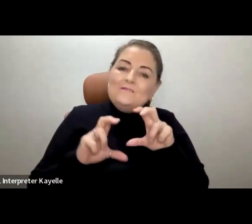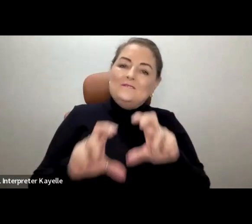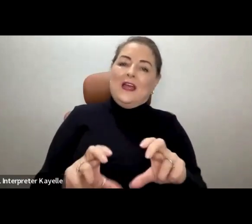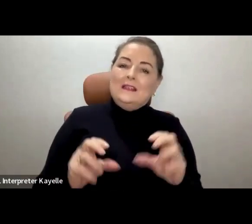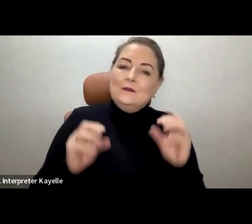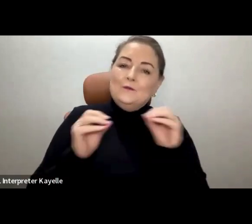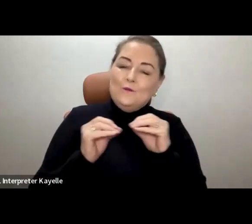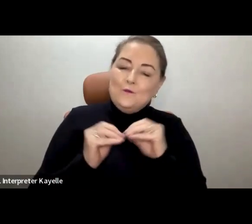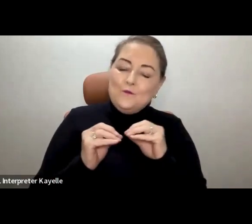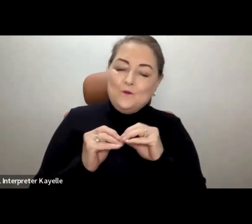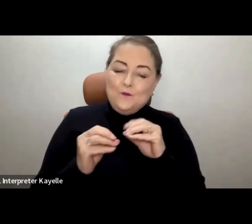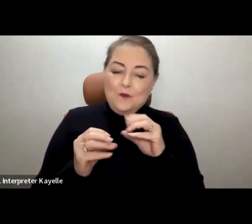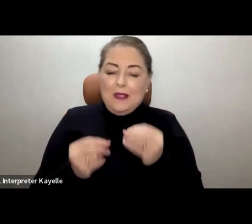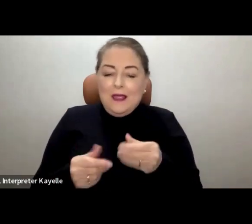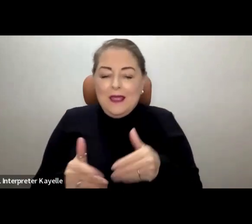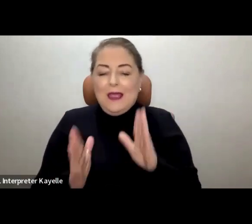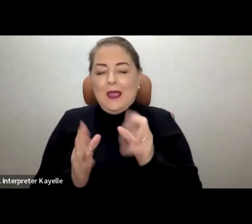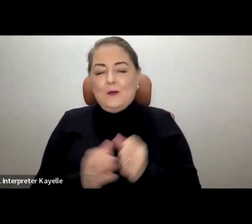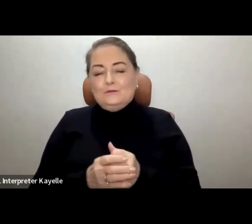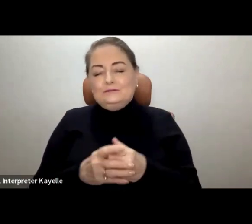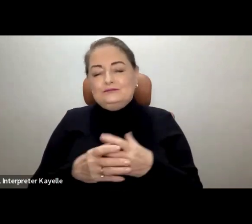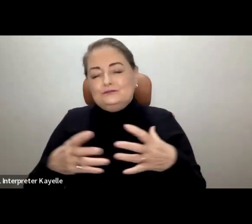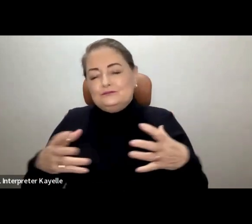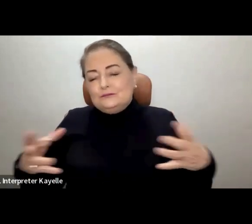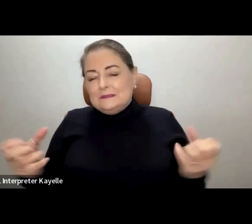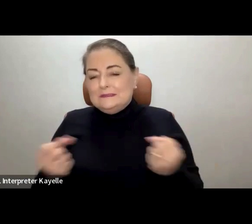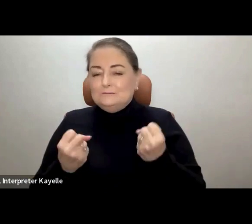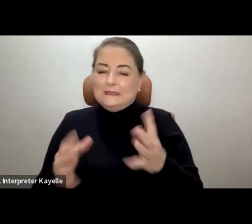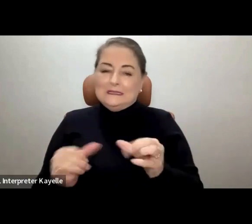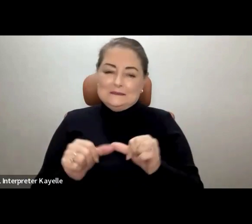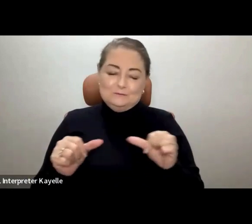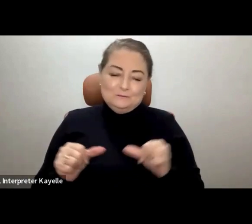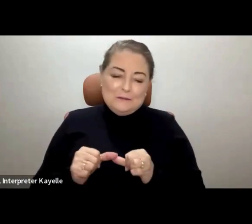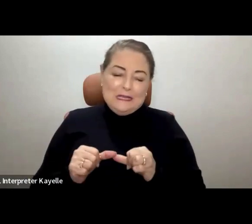allowing it to grow into as many spaces as possible so people can